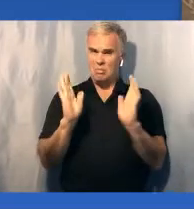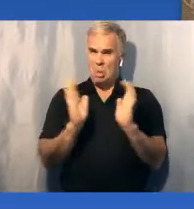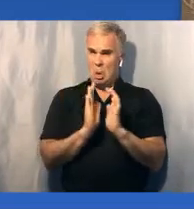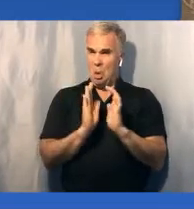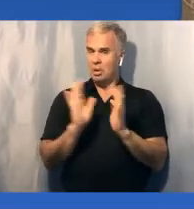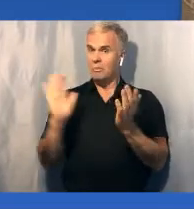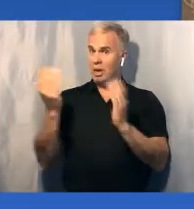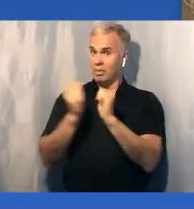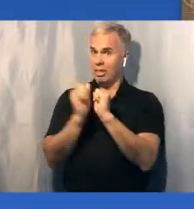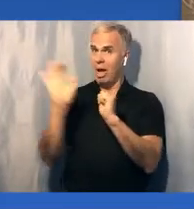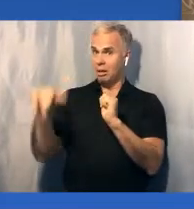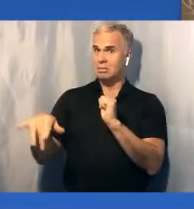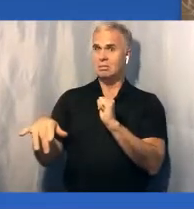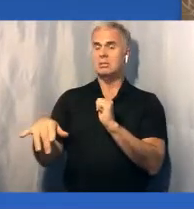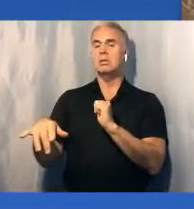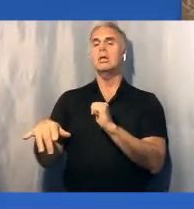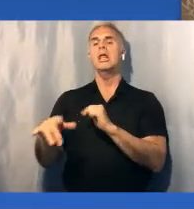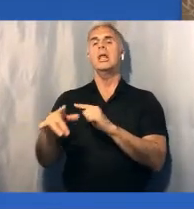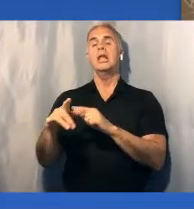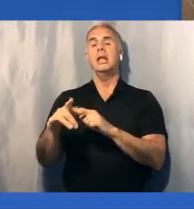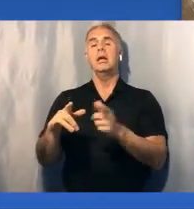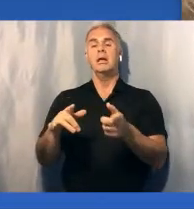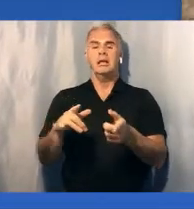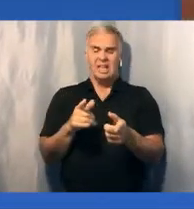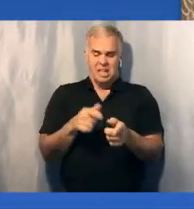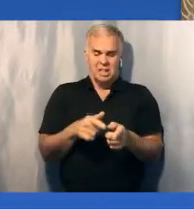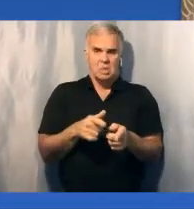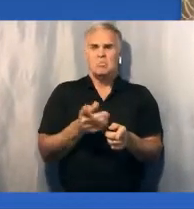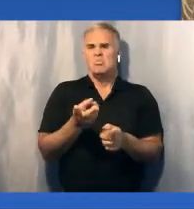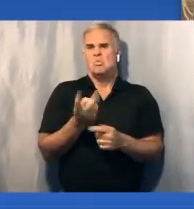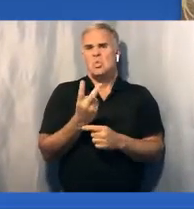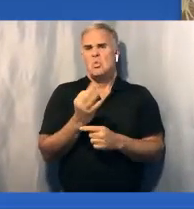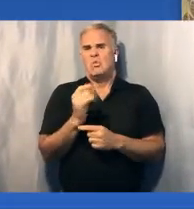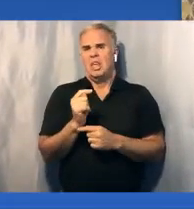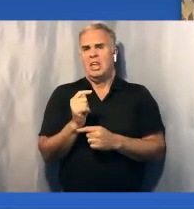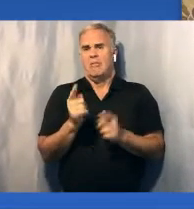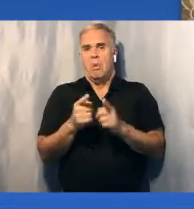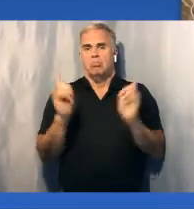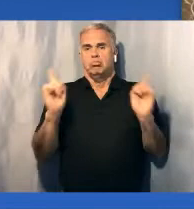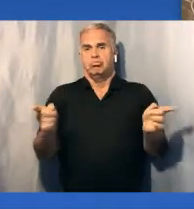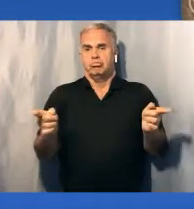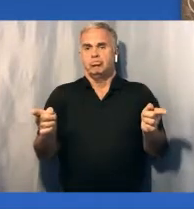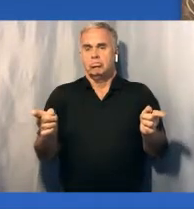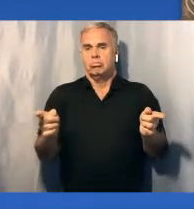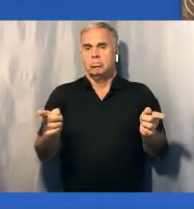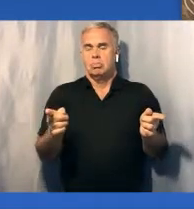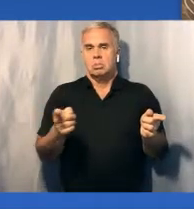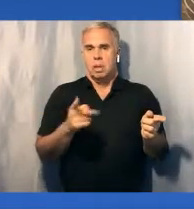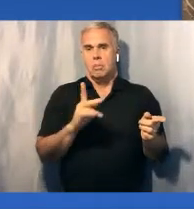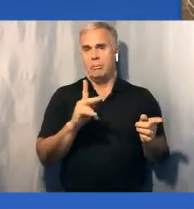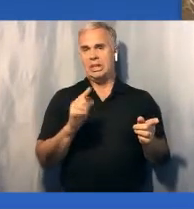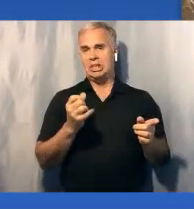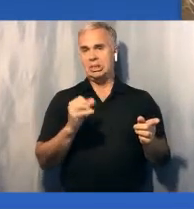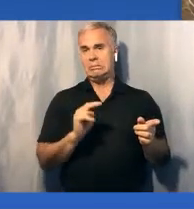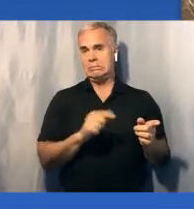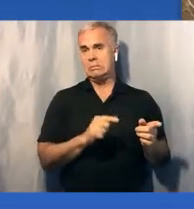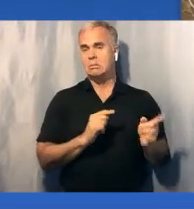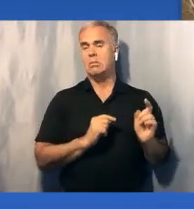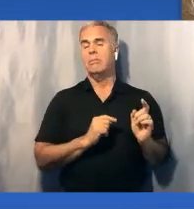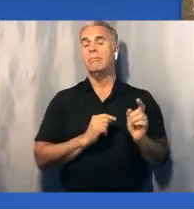looks small next to the huge albatross. (Here's the pigeon.) Its wings measure about two feet